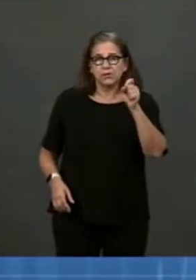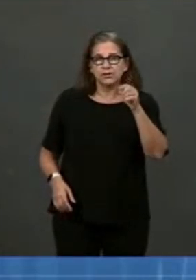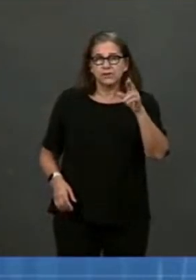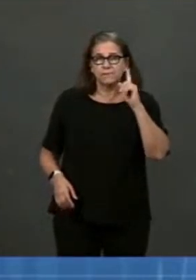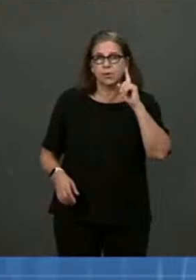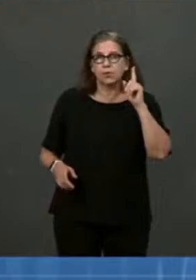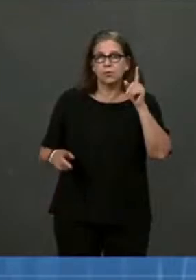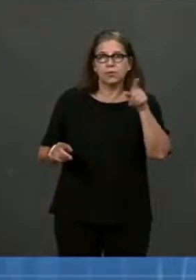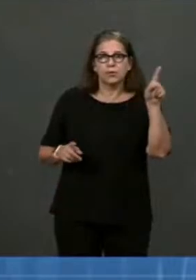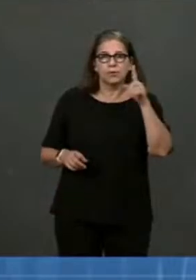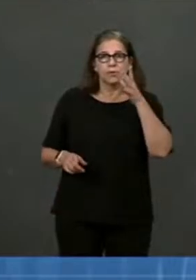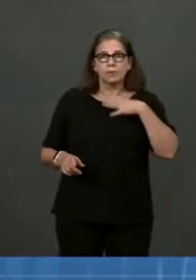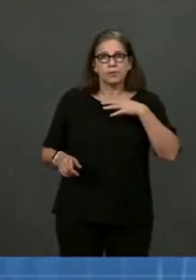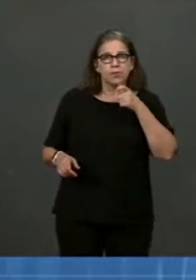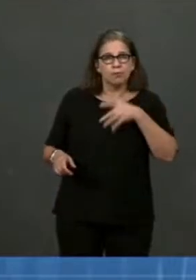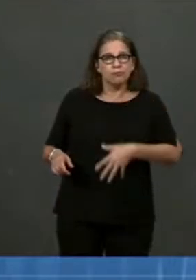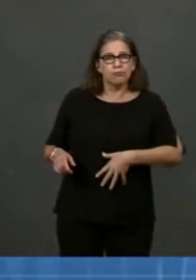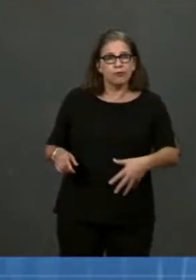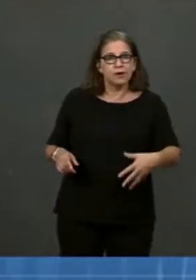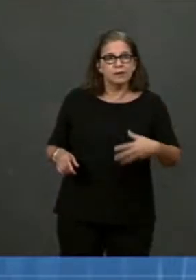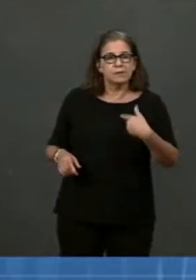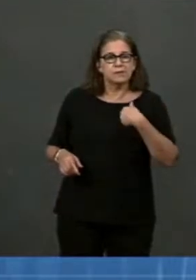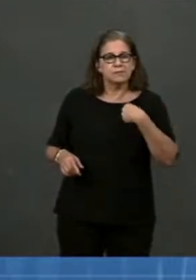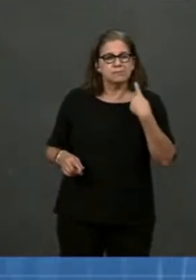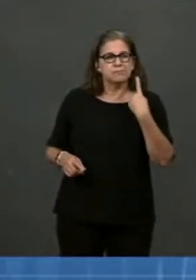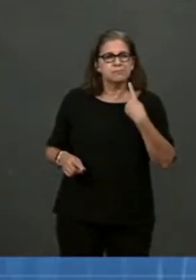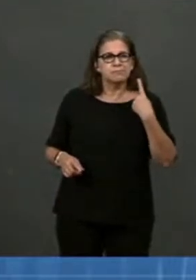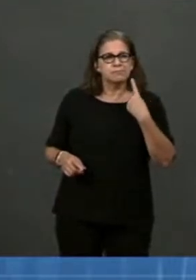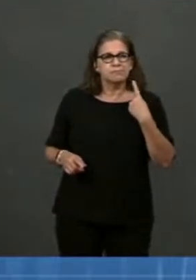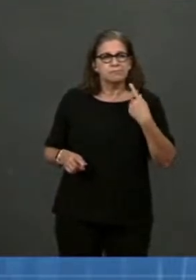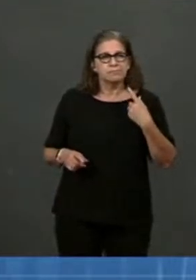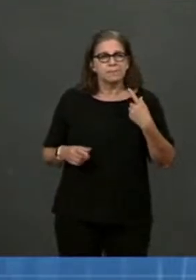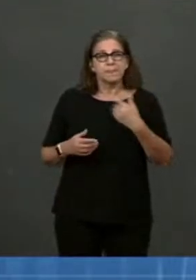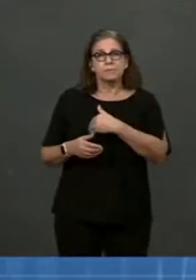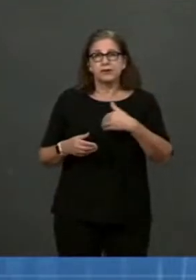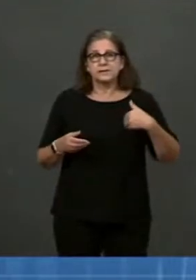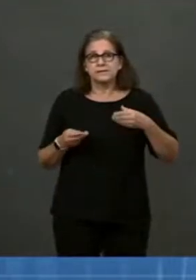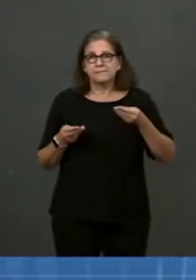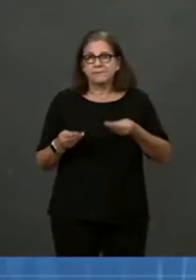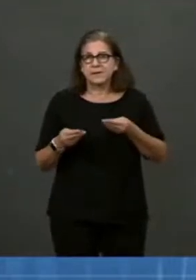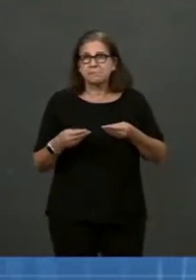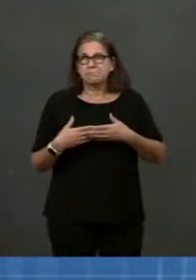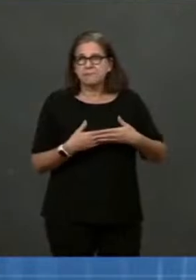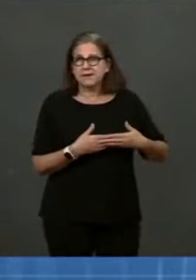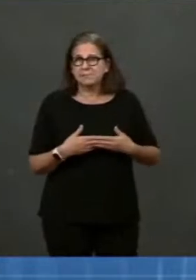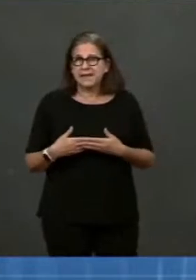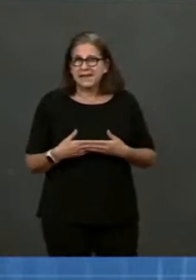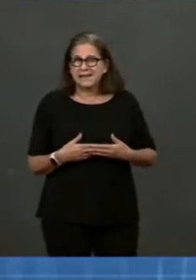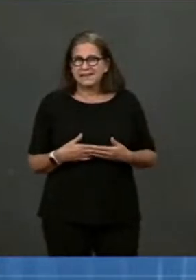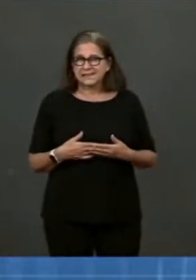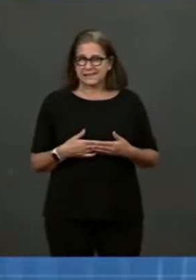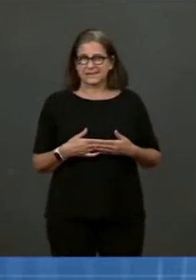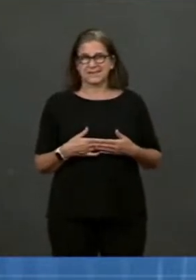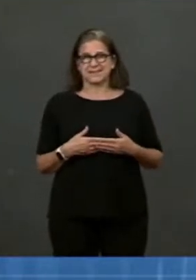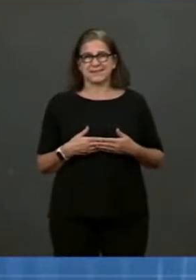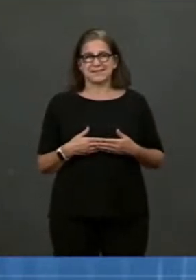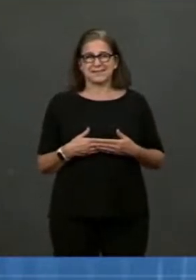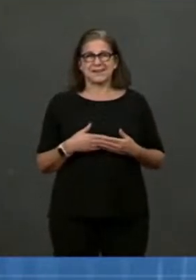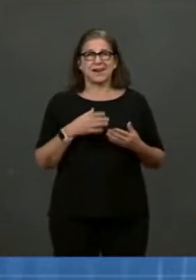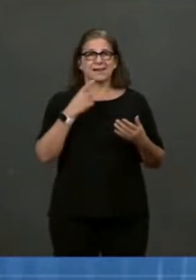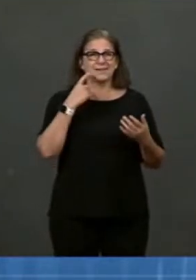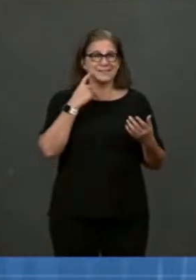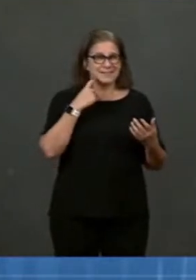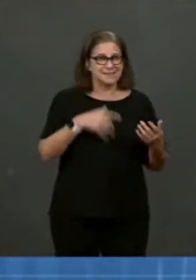FOR ALL WOMEN OR PEOPLE WHO ARE